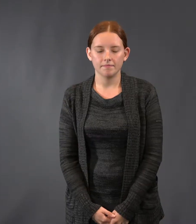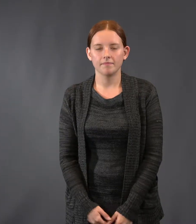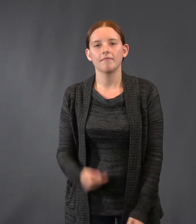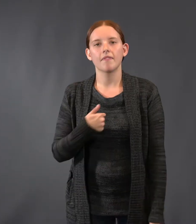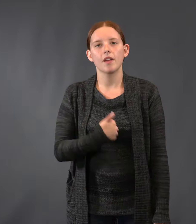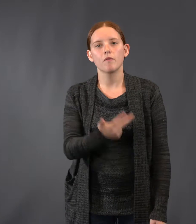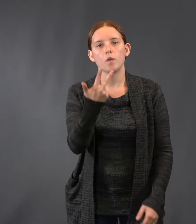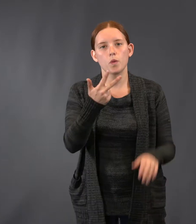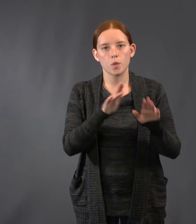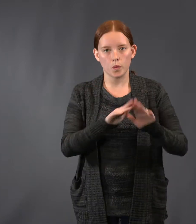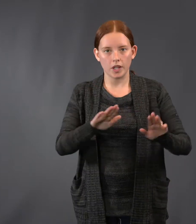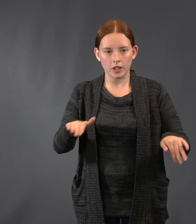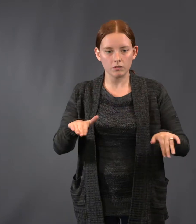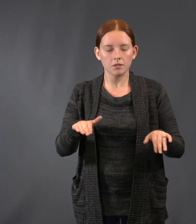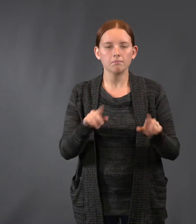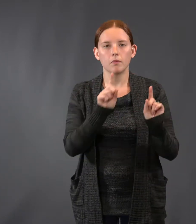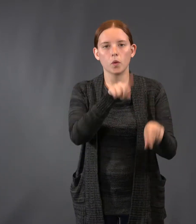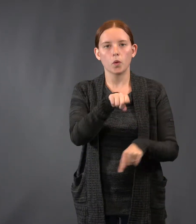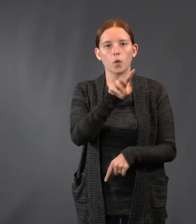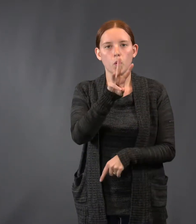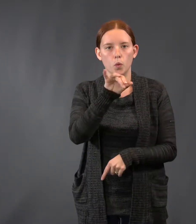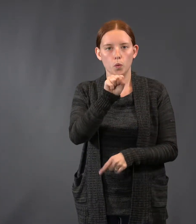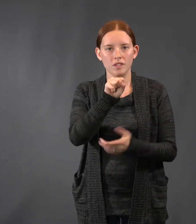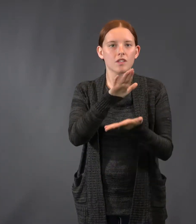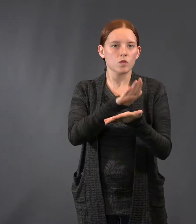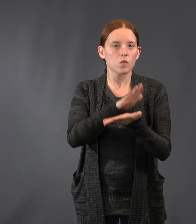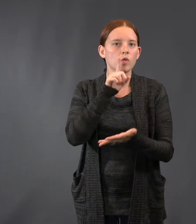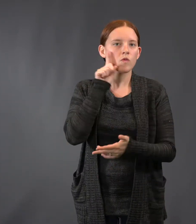I have three children that attend the Wisconsin School for the Deaf.